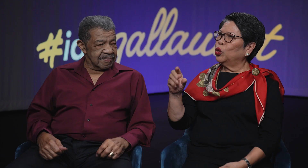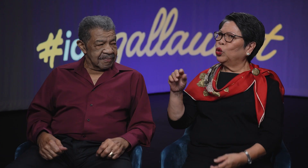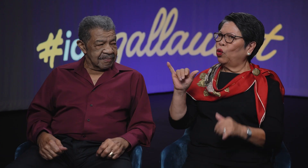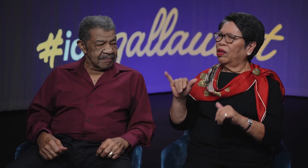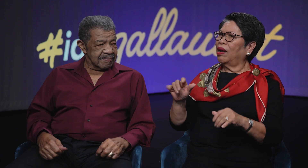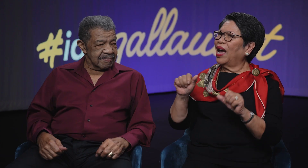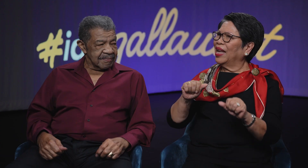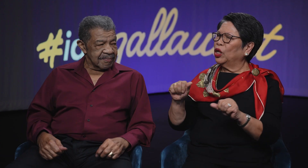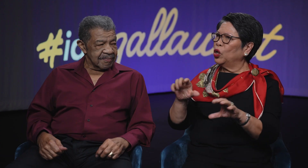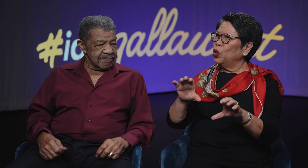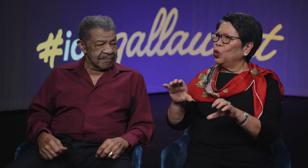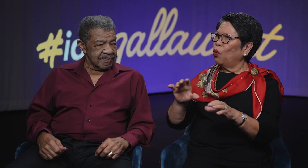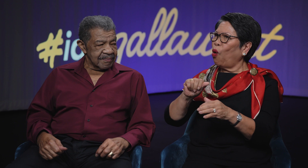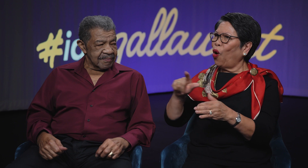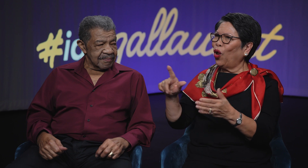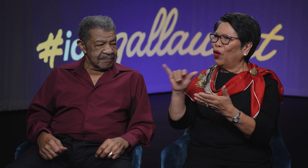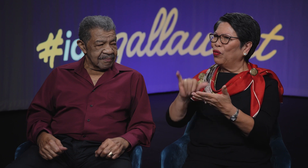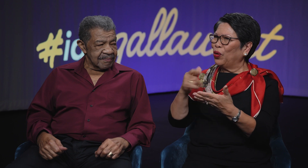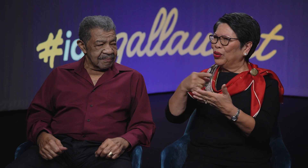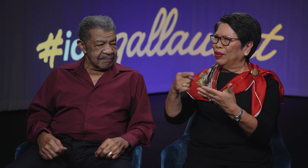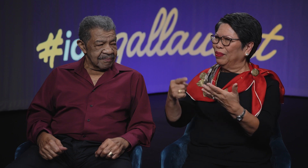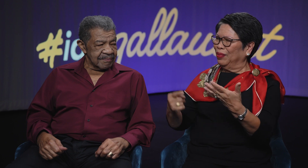so that I was able to do all of those things.